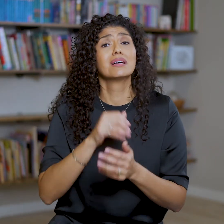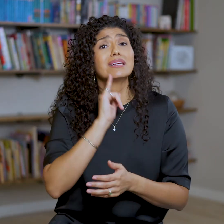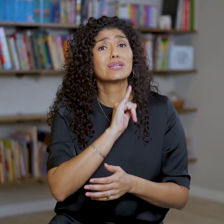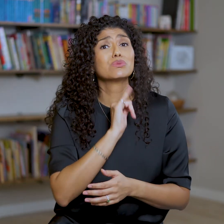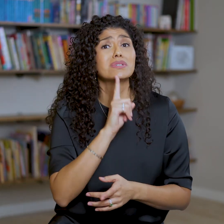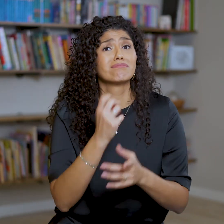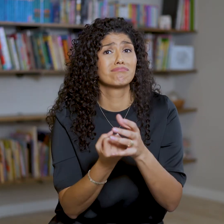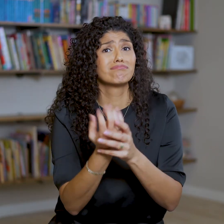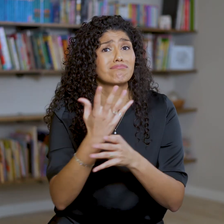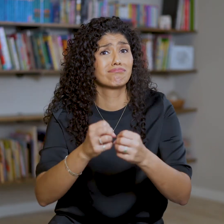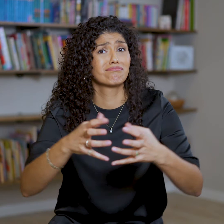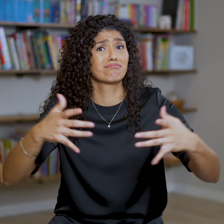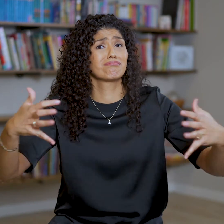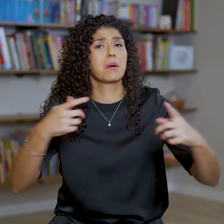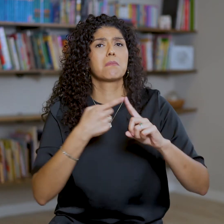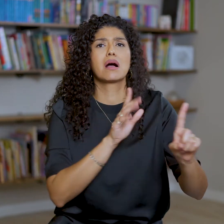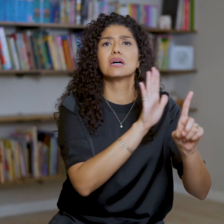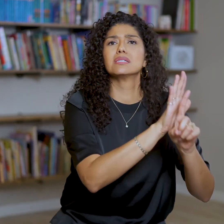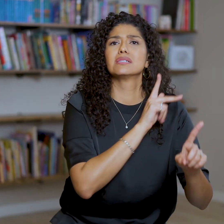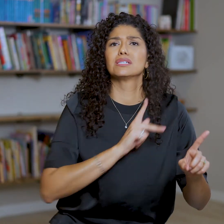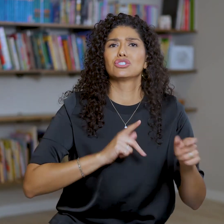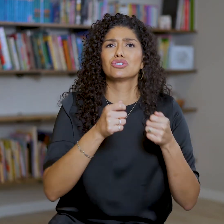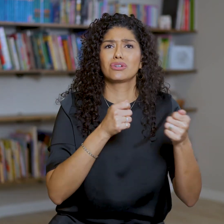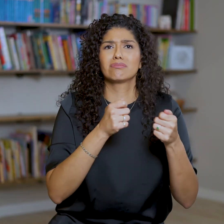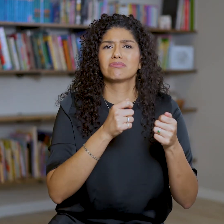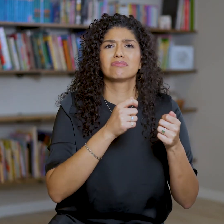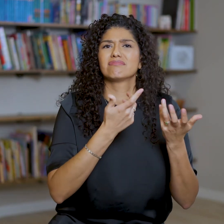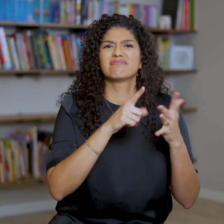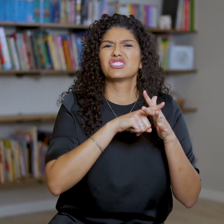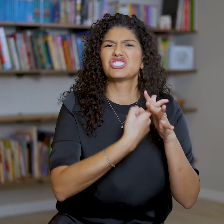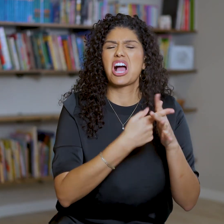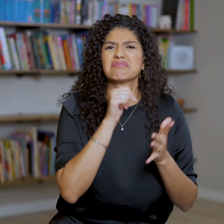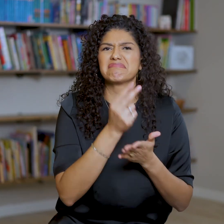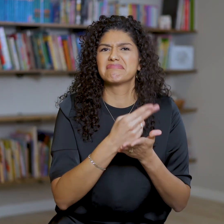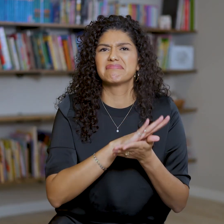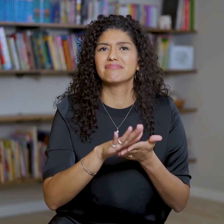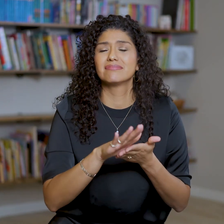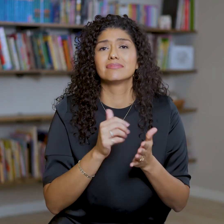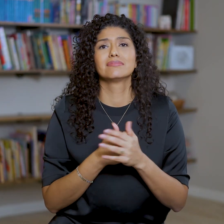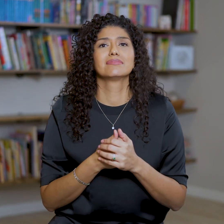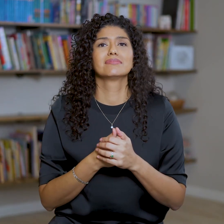Israel is thriving but Solomon’s kingship is off to an unrighteous start.